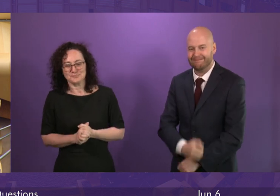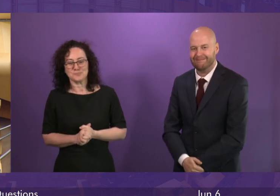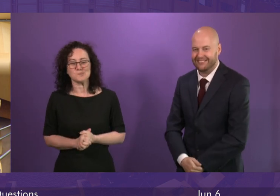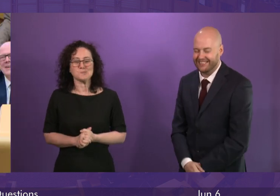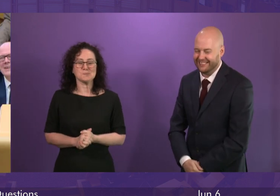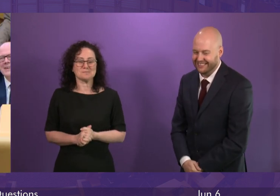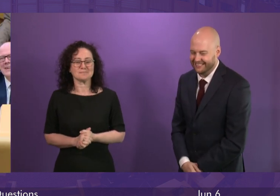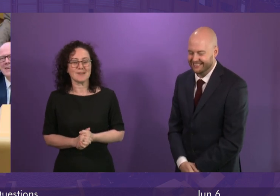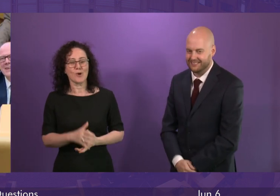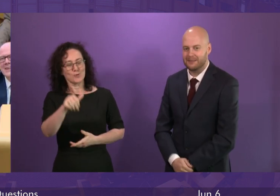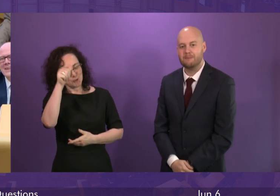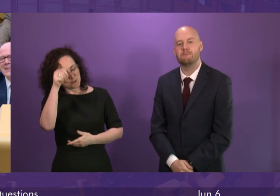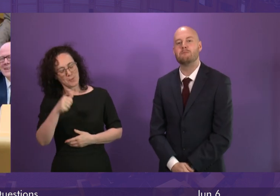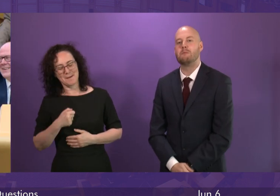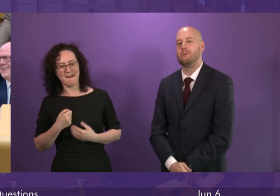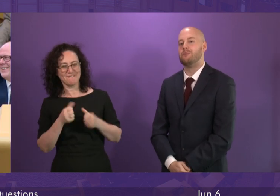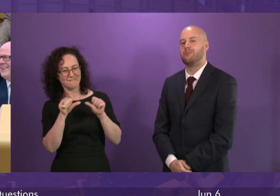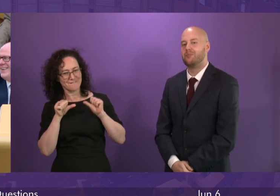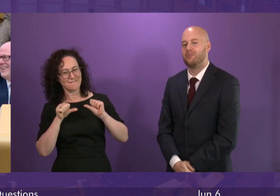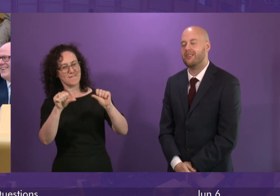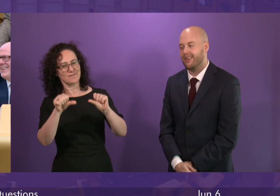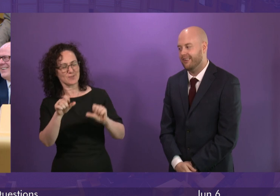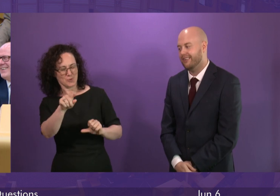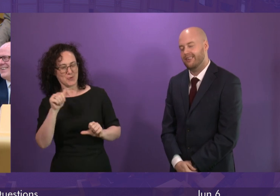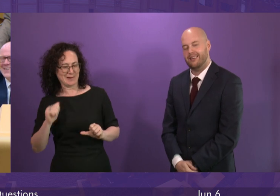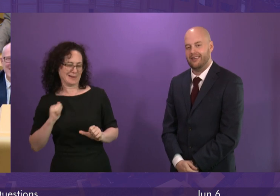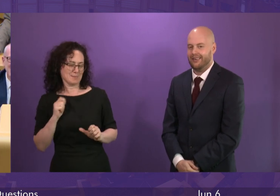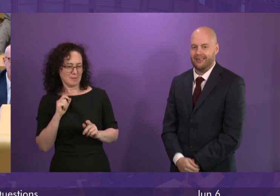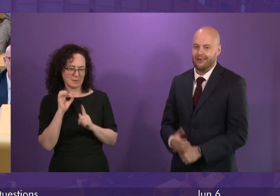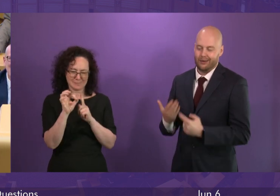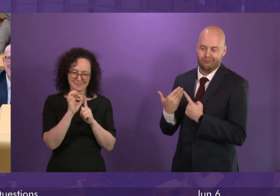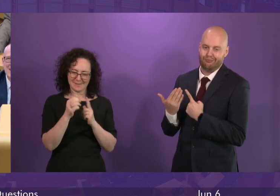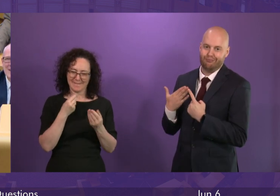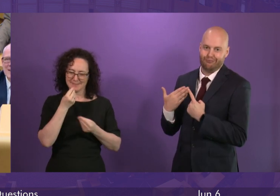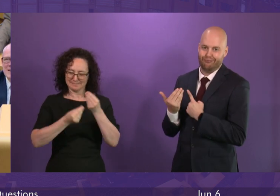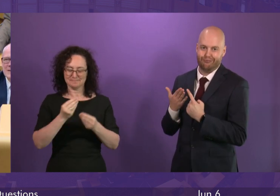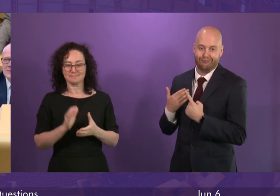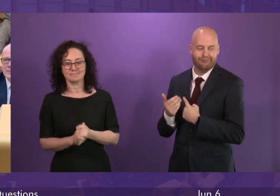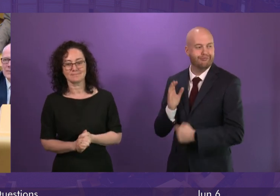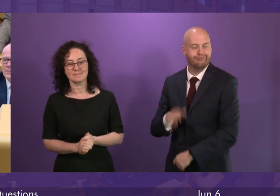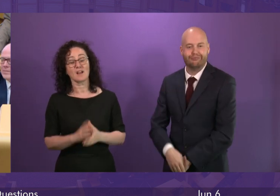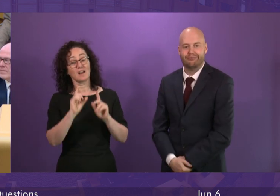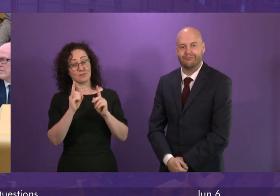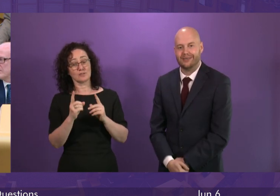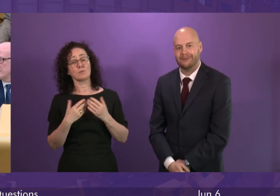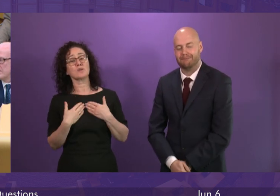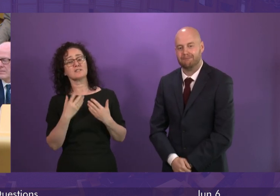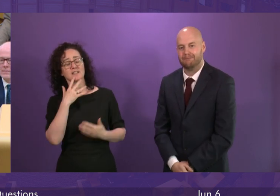Ah! John Swinney: Jackie Baillie knows that she is one of my favourites, so she would expect a bit more detail. I acknowledge the importance of the issue and the manner in